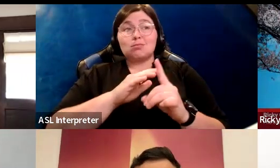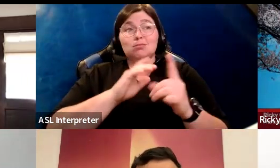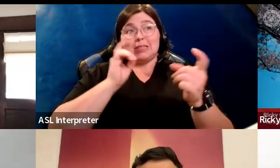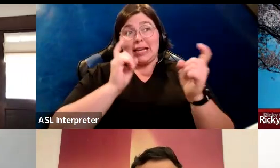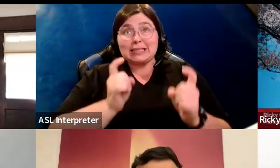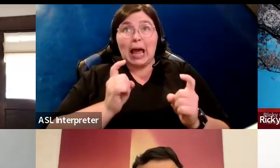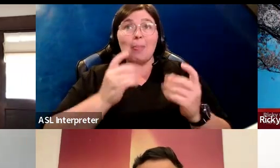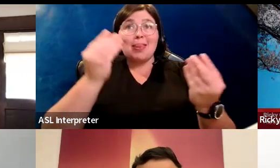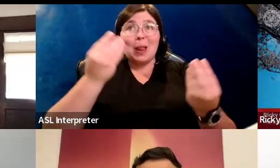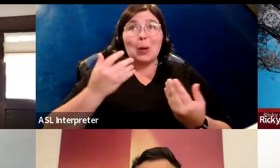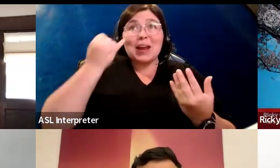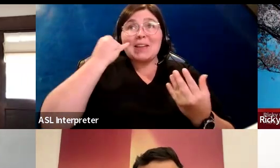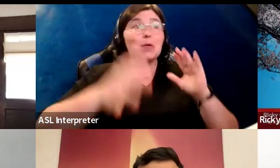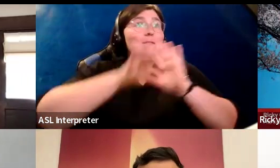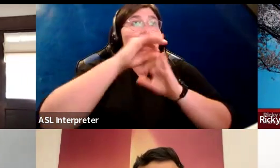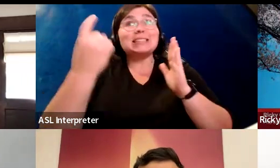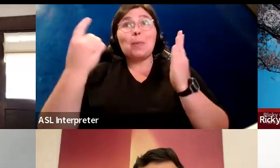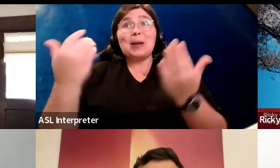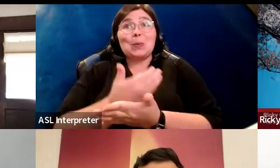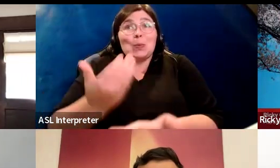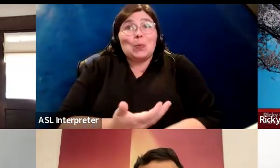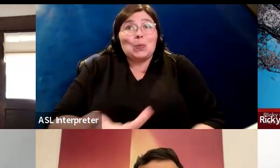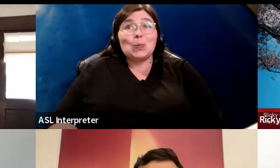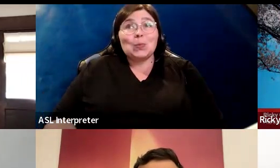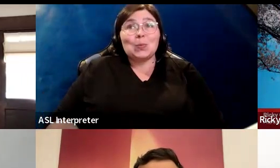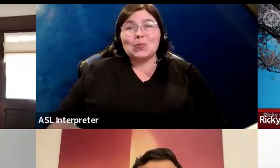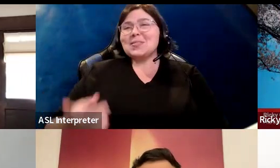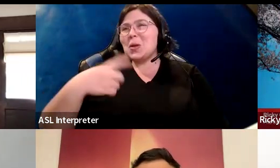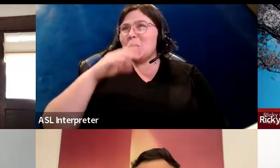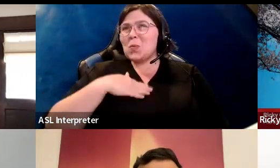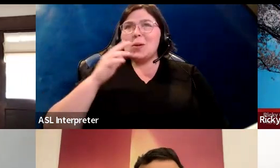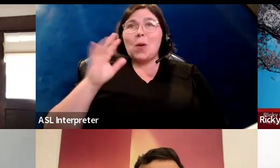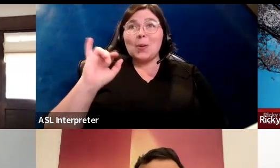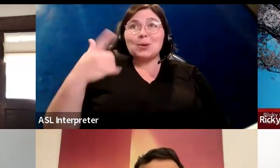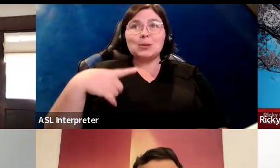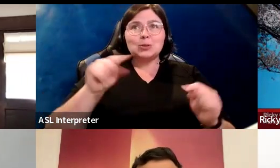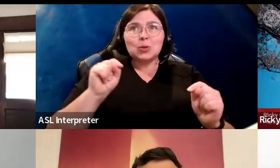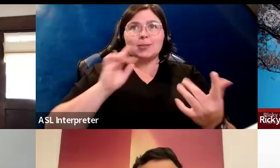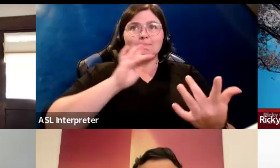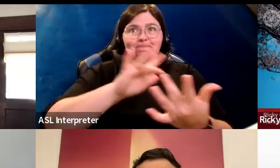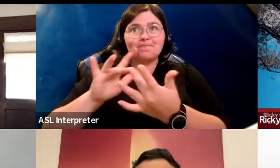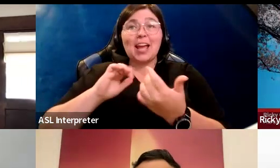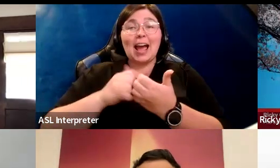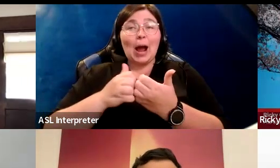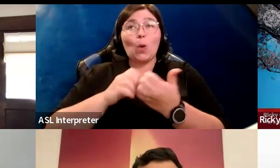us know if you discover something new. And we will also try to keep in touch by publishing our work